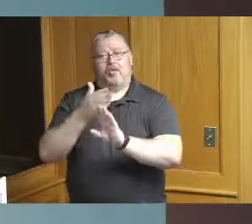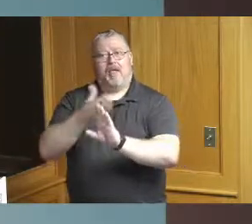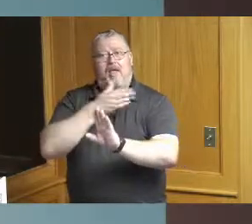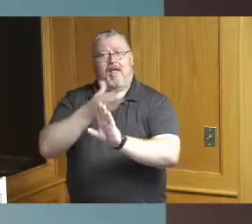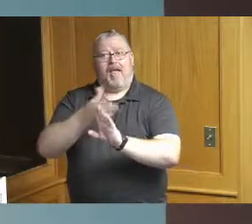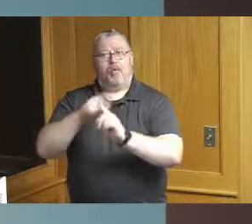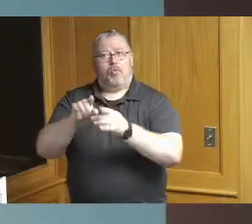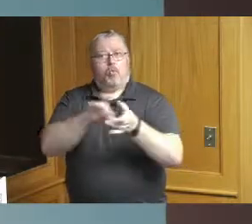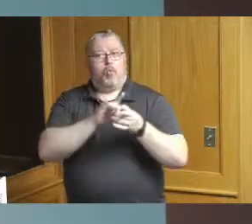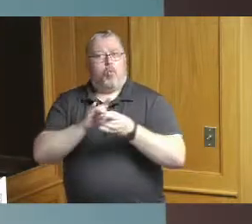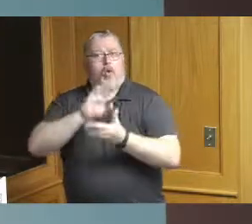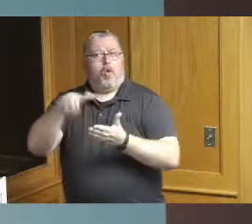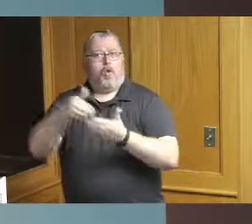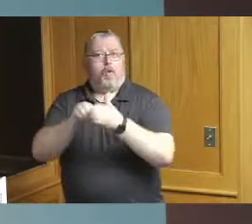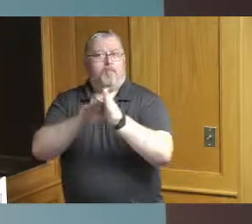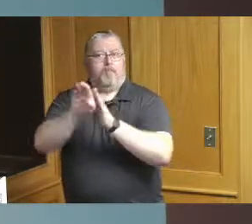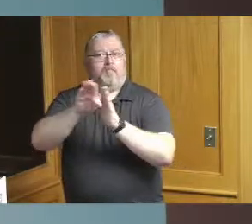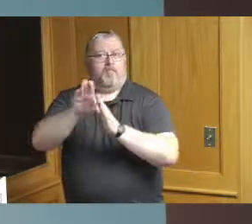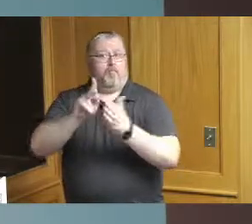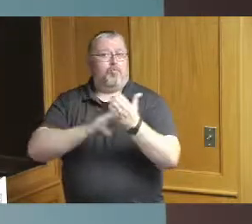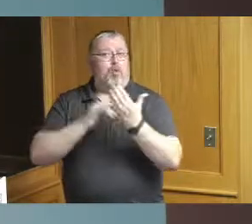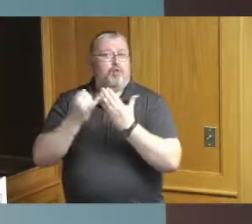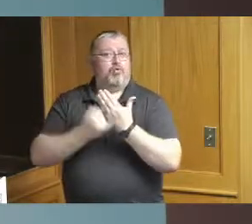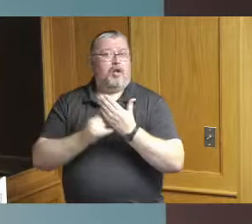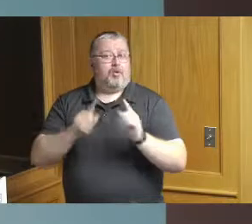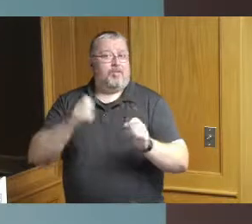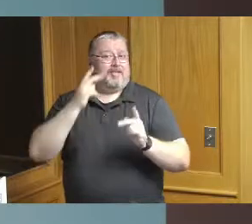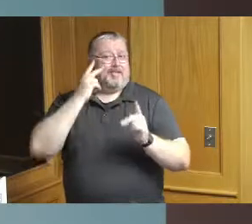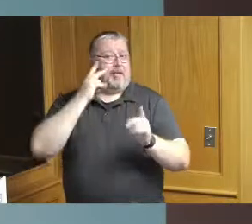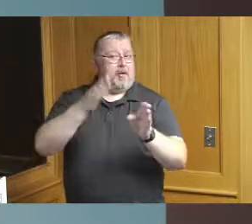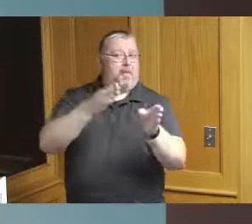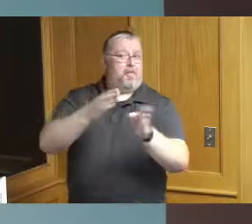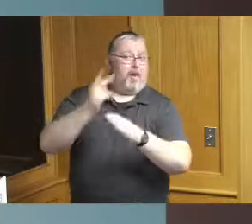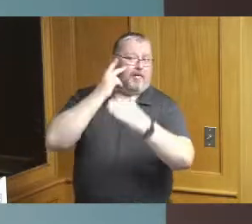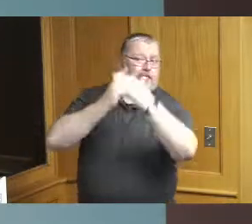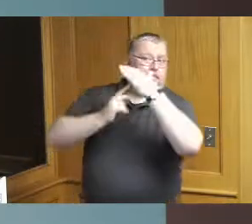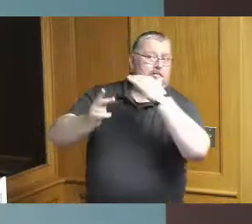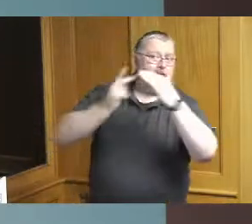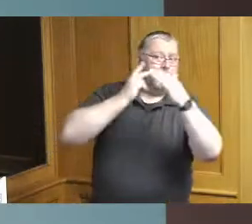these kind of utility activities so you can see already what kind of benefits working in a shared